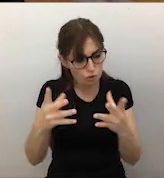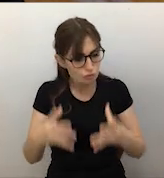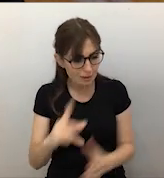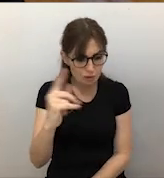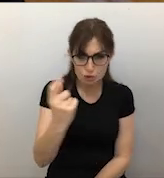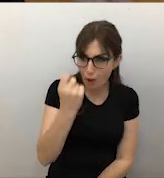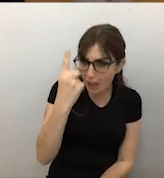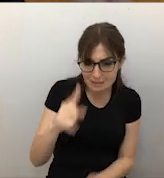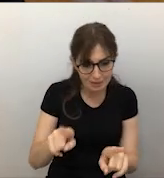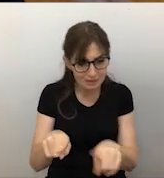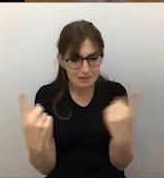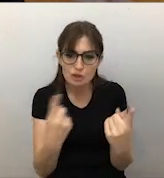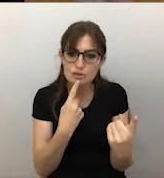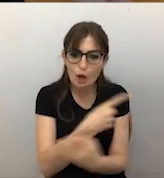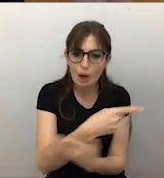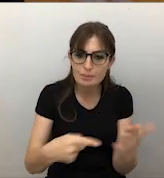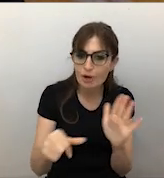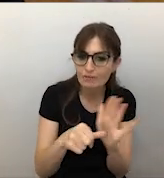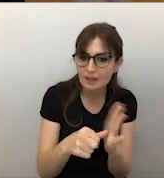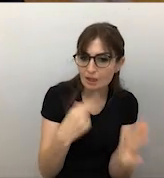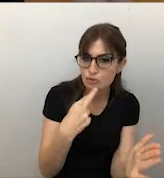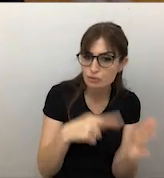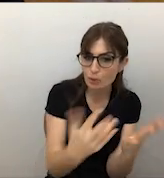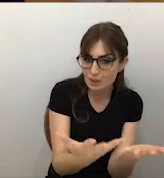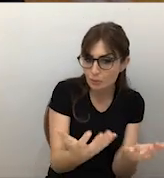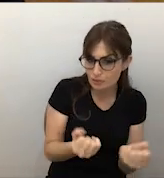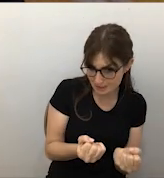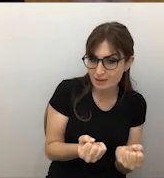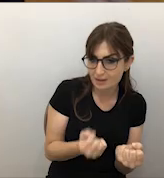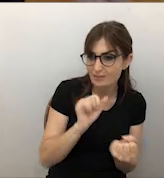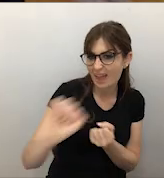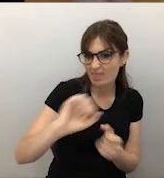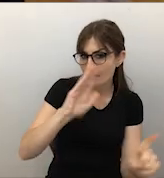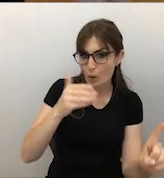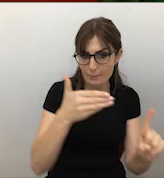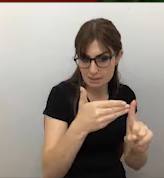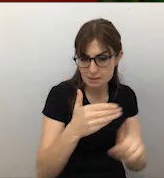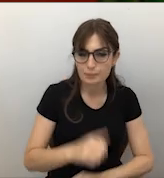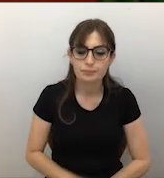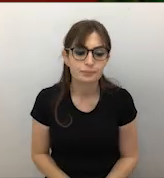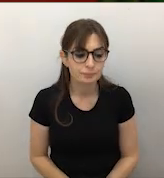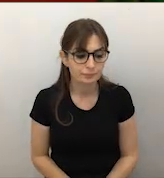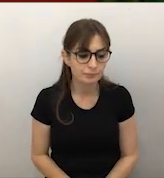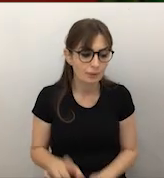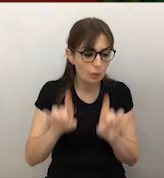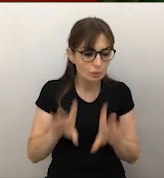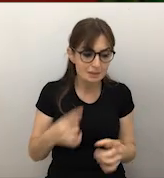to understand the different types of financial reports they will receive and their purpose. We will start by explaining the difference